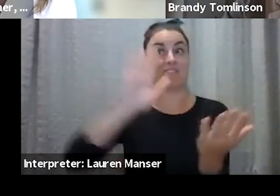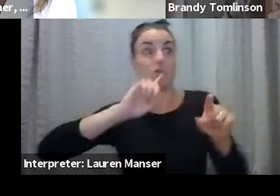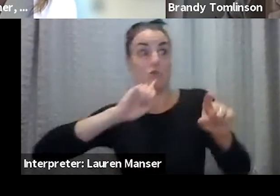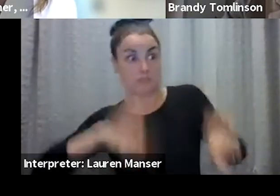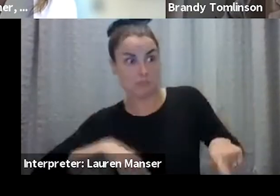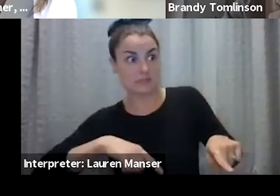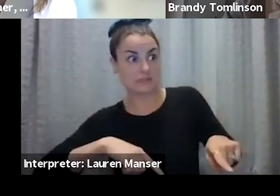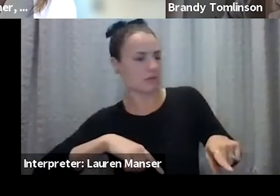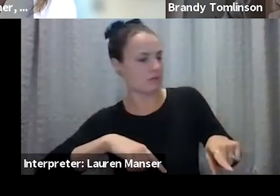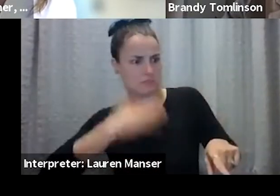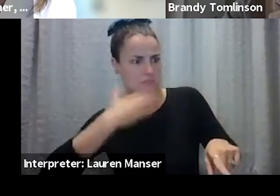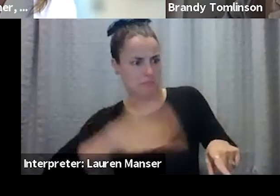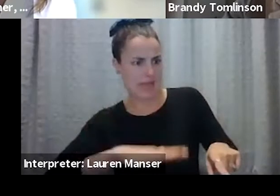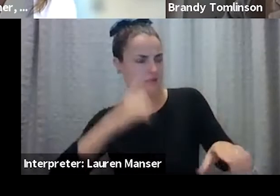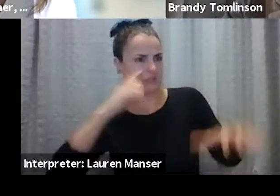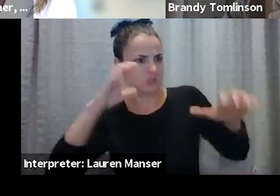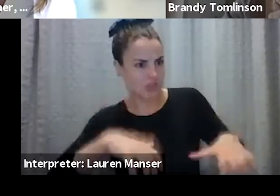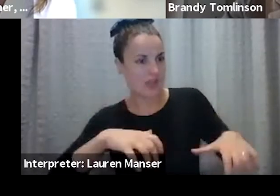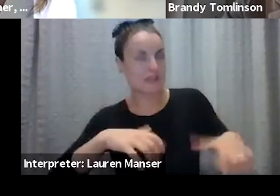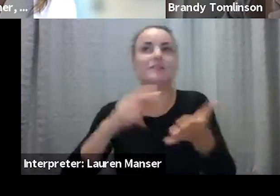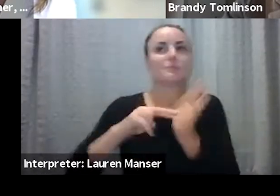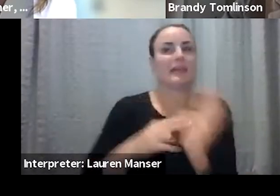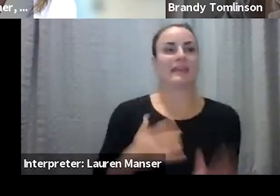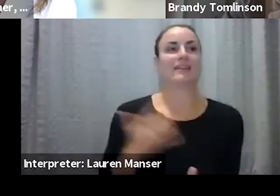or they can be allies and work to dismantle stigma